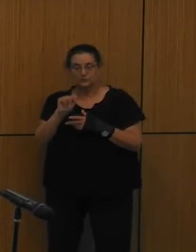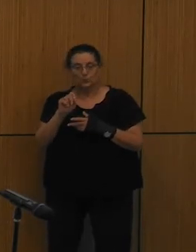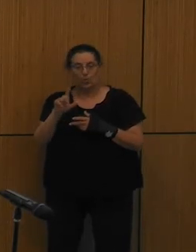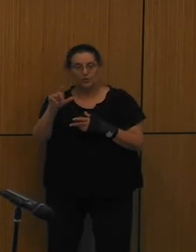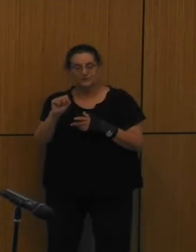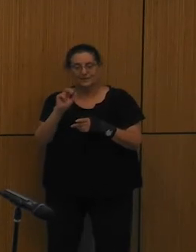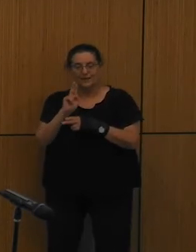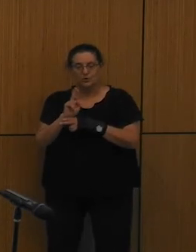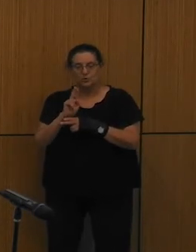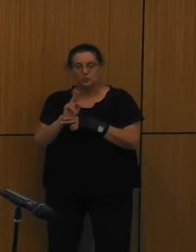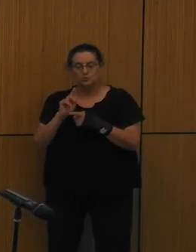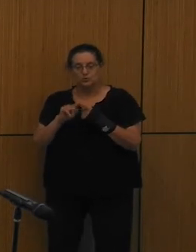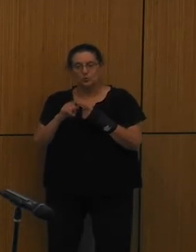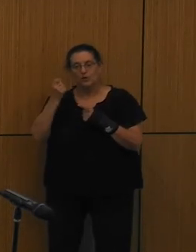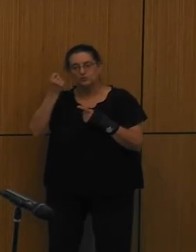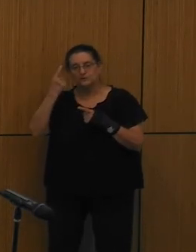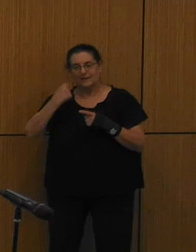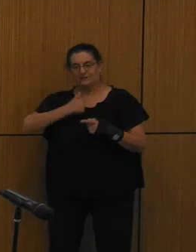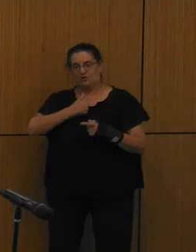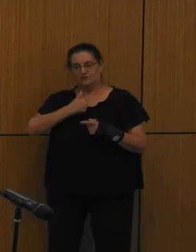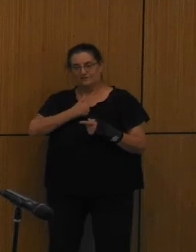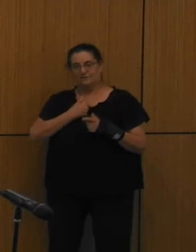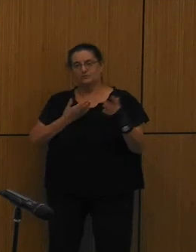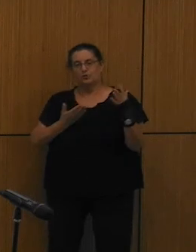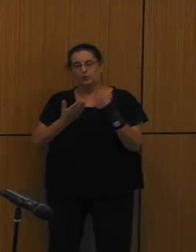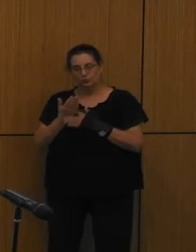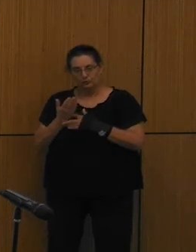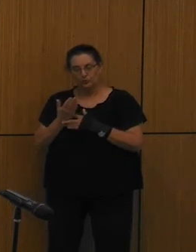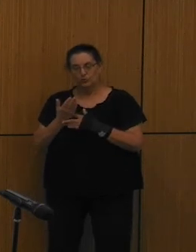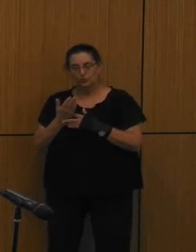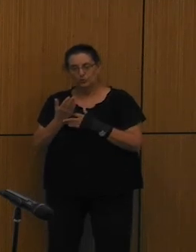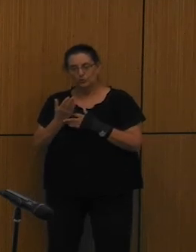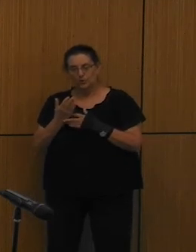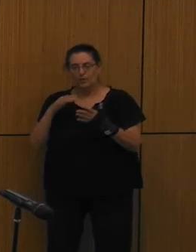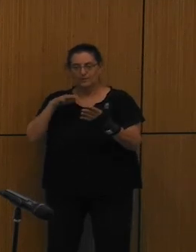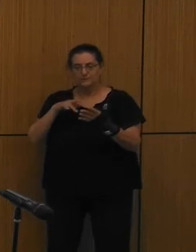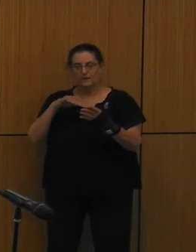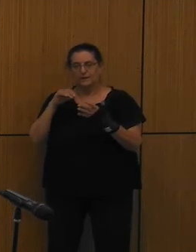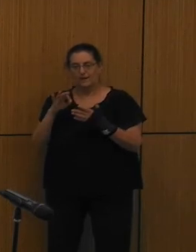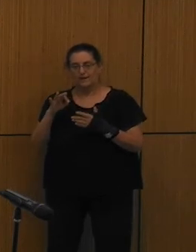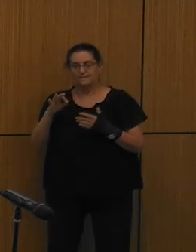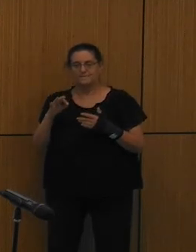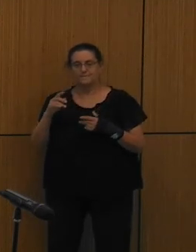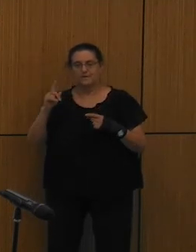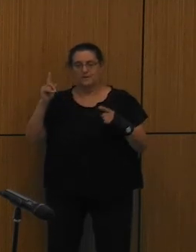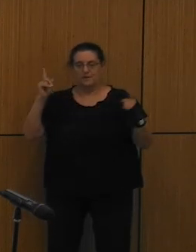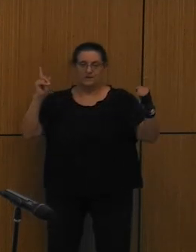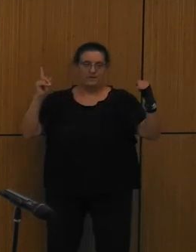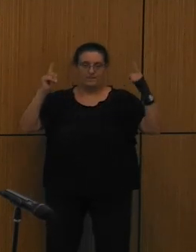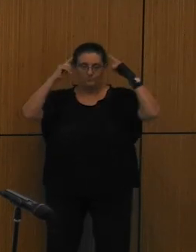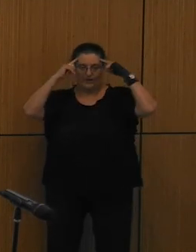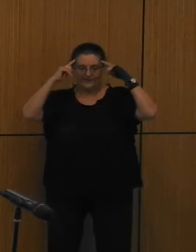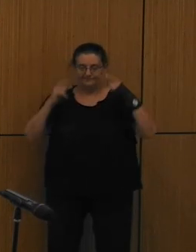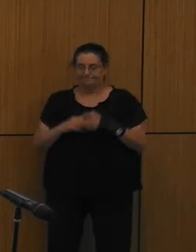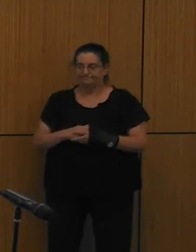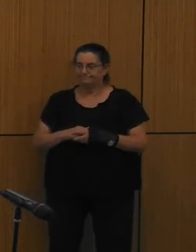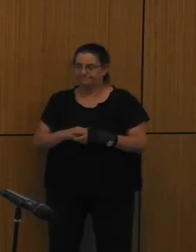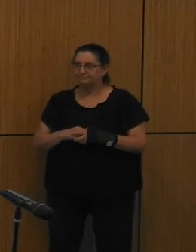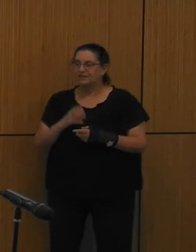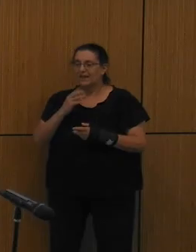to understand ourselves through, the study of the brain. And I do want to kind of briefly acknowledge,